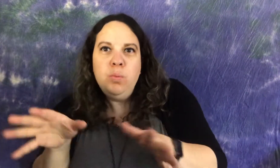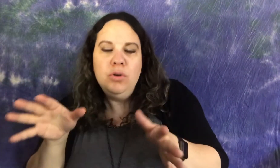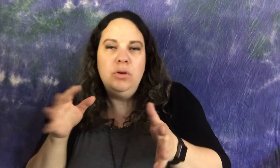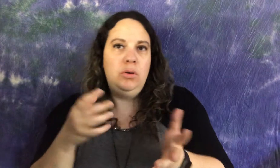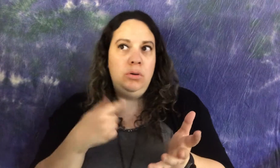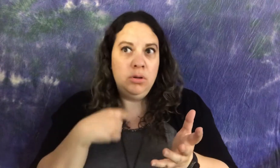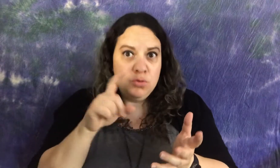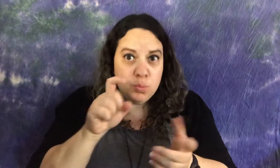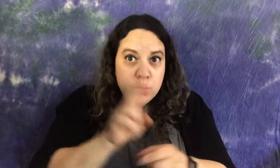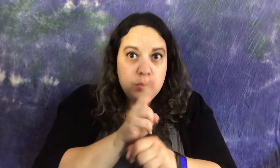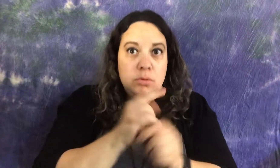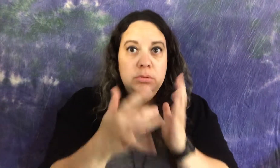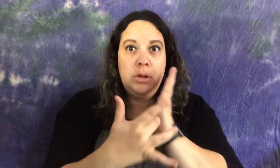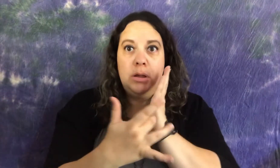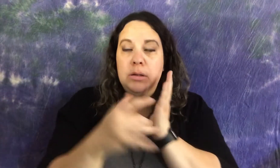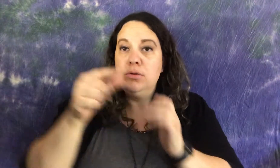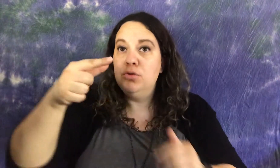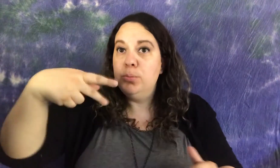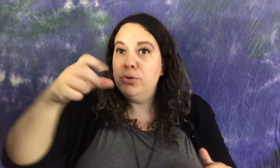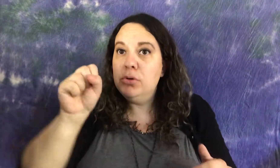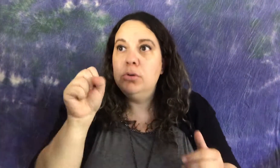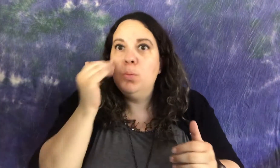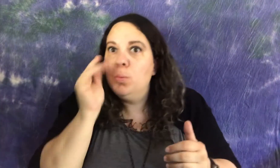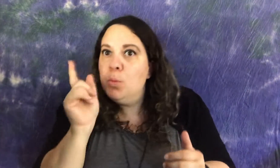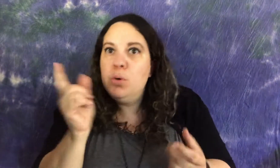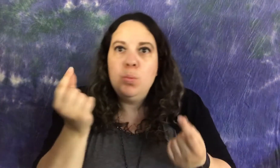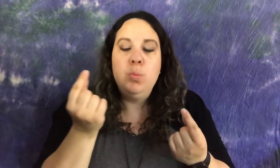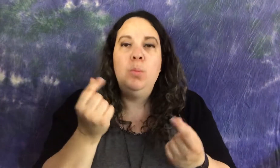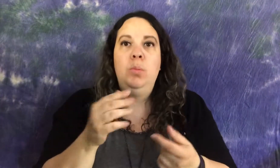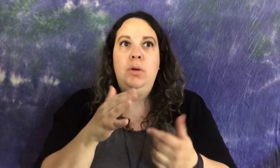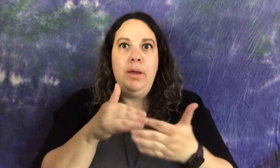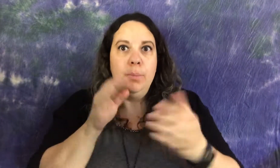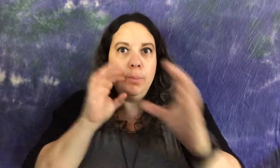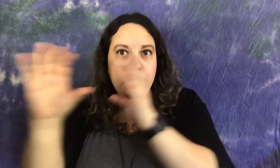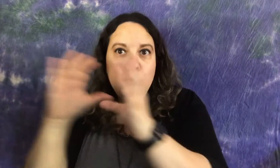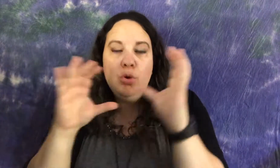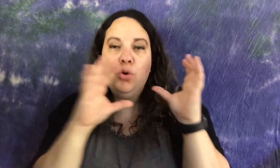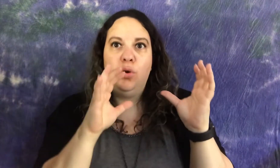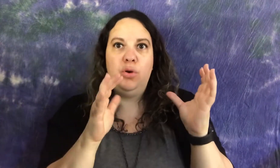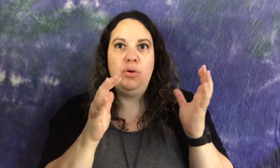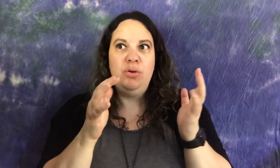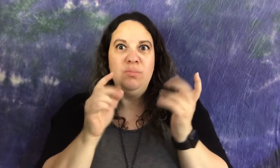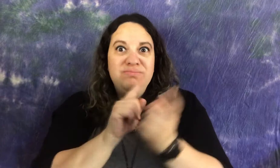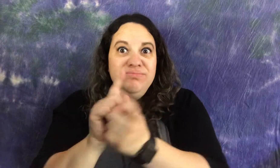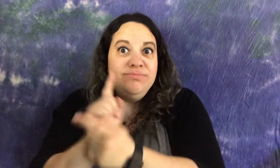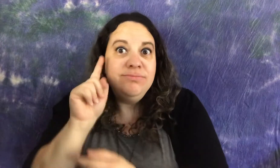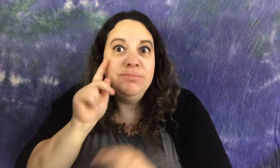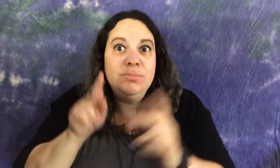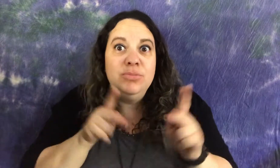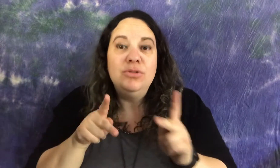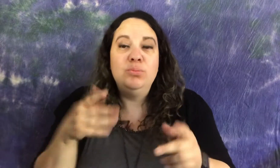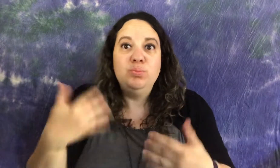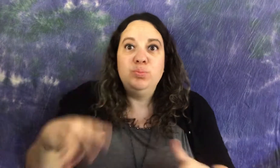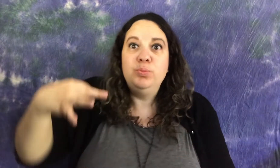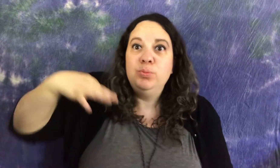Should I use technology like GPS so I know where to go and what I am doing? Will I have the opportunity to meet and communicate with other Deaf people?